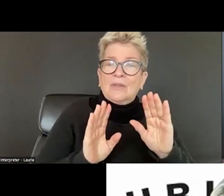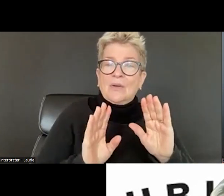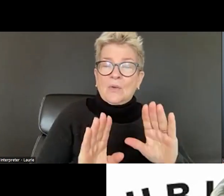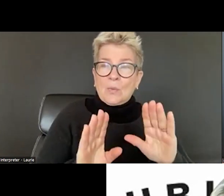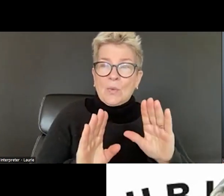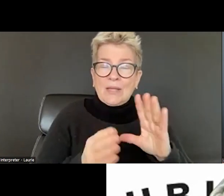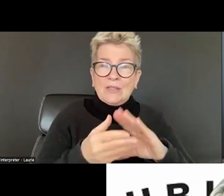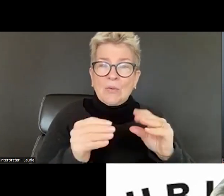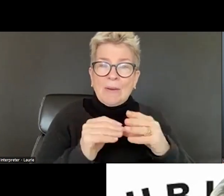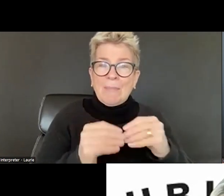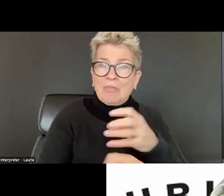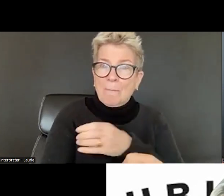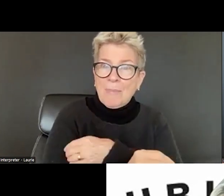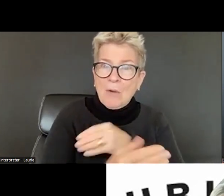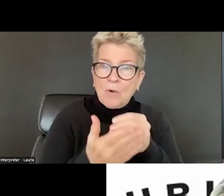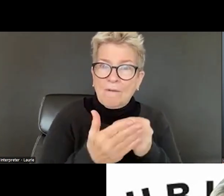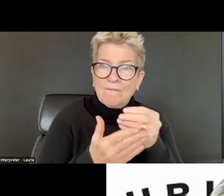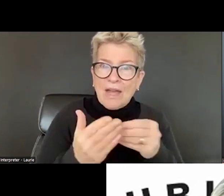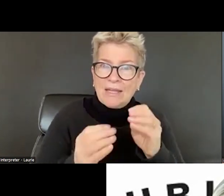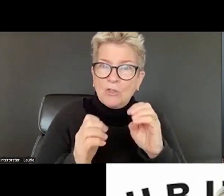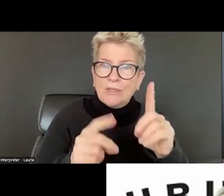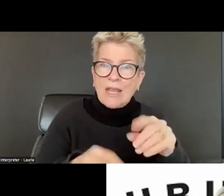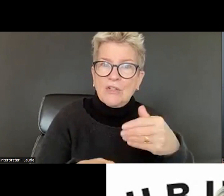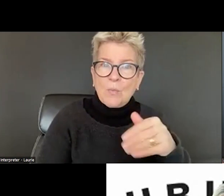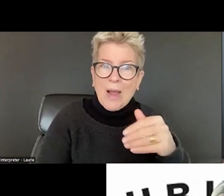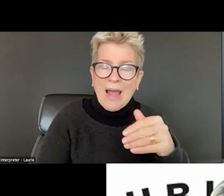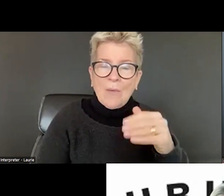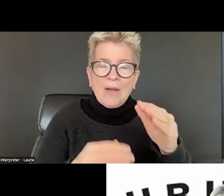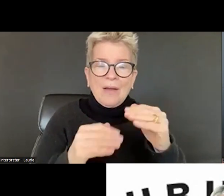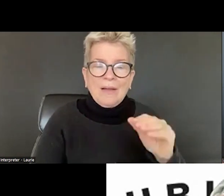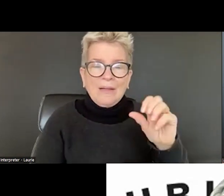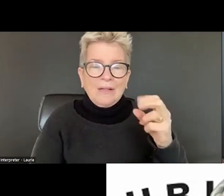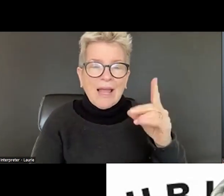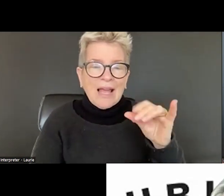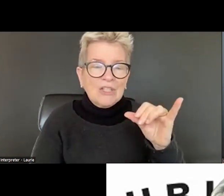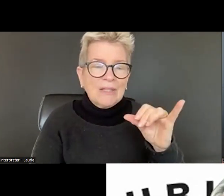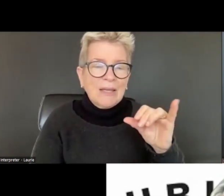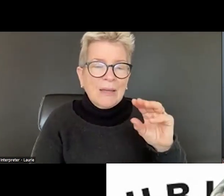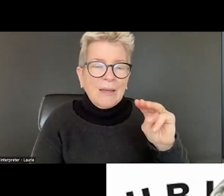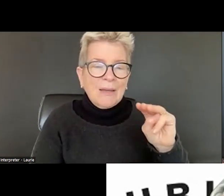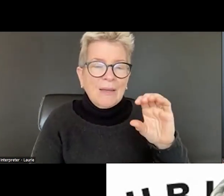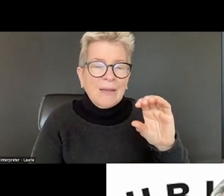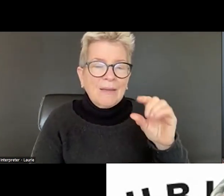well thank you all right and then we also have Ashley mcgurt who is the founder and CEO of the